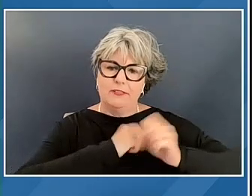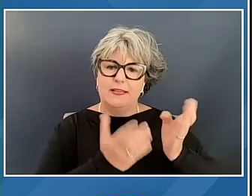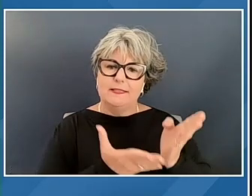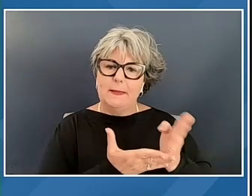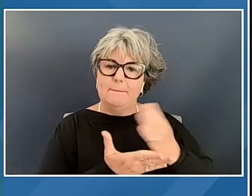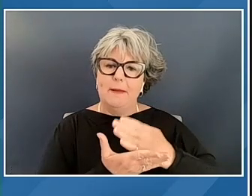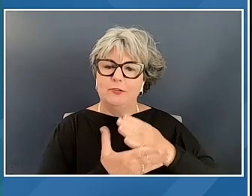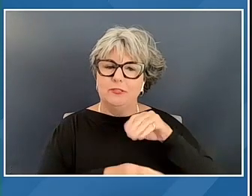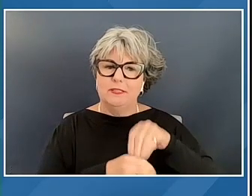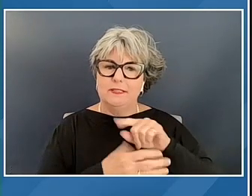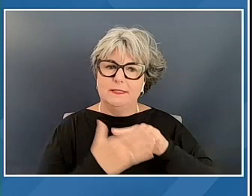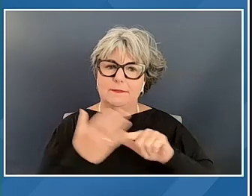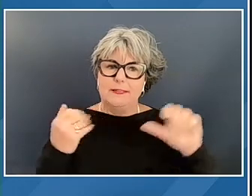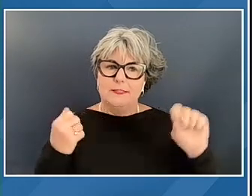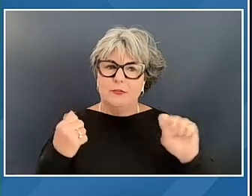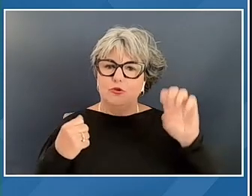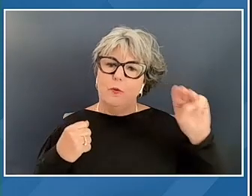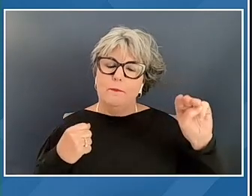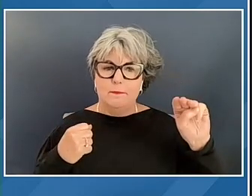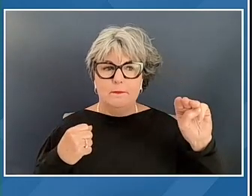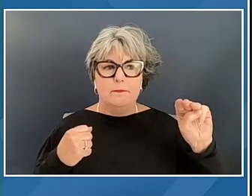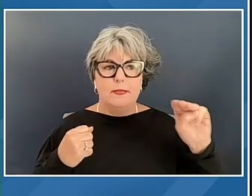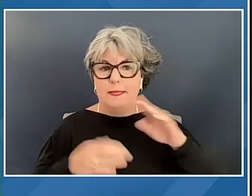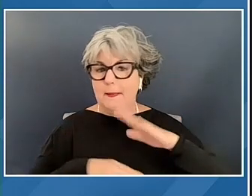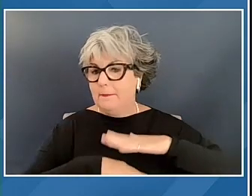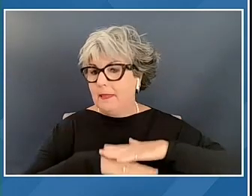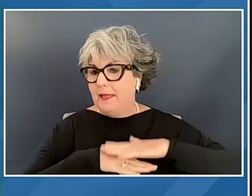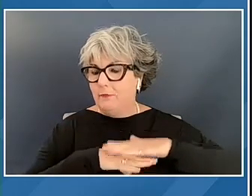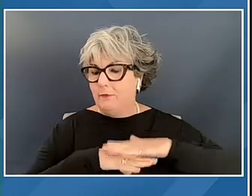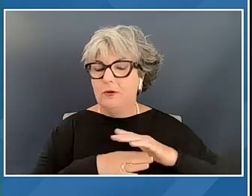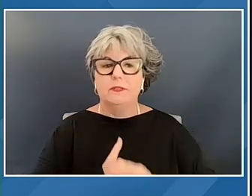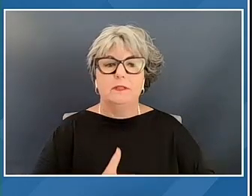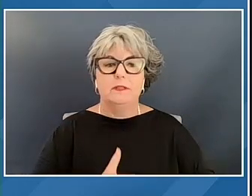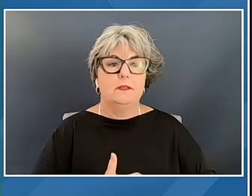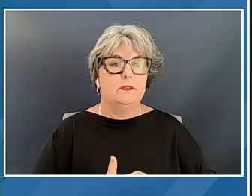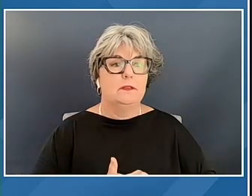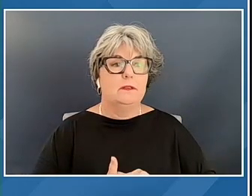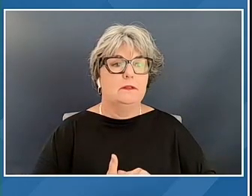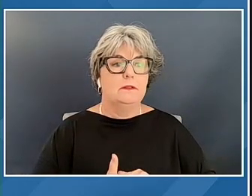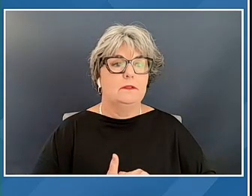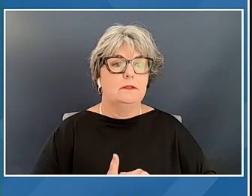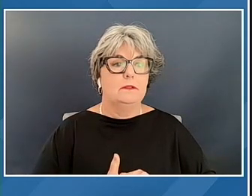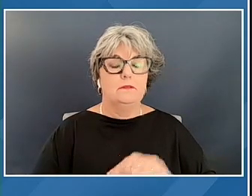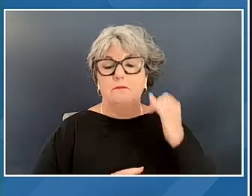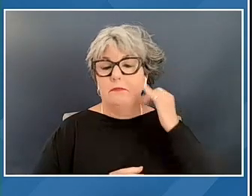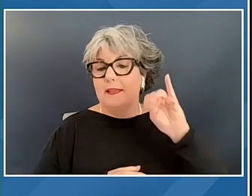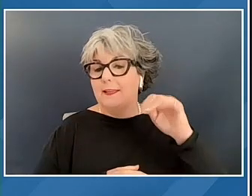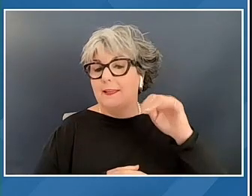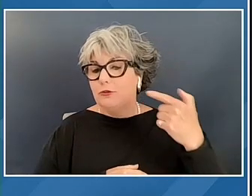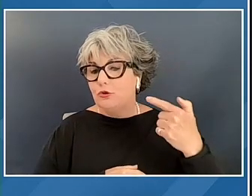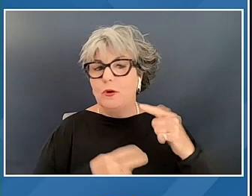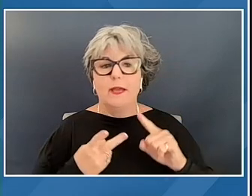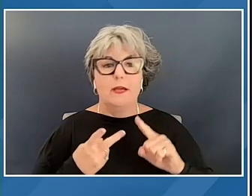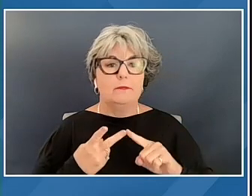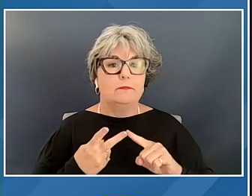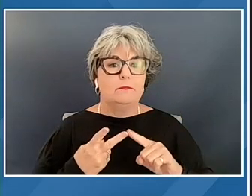social media platforms, namely Instagram? I don't know if anybody's even on Twitter anymore.